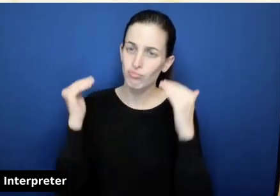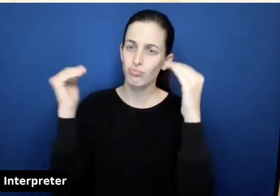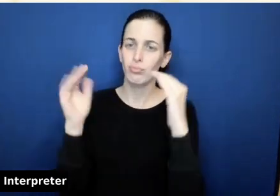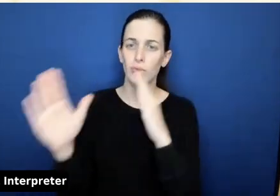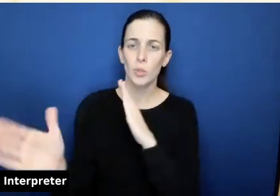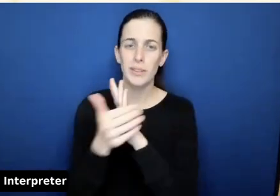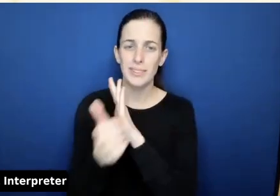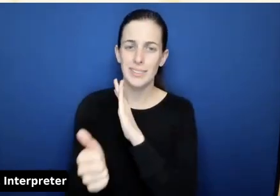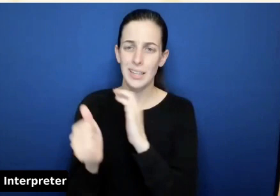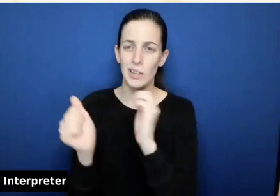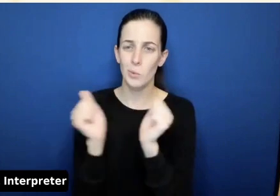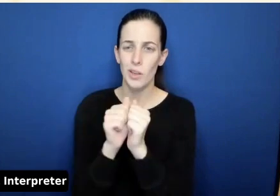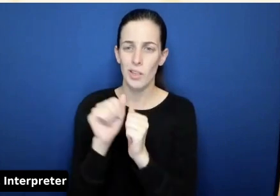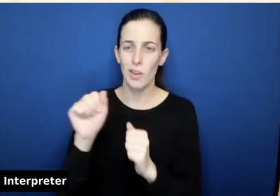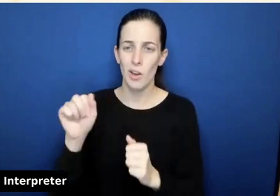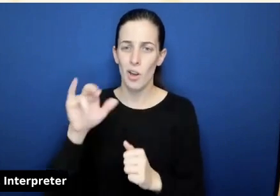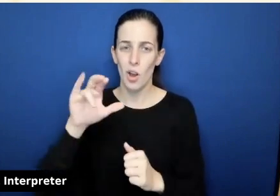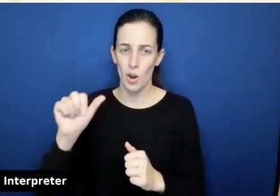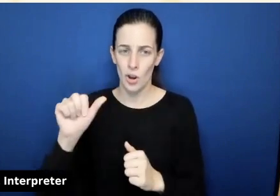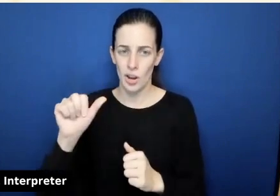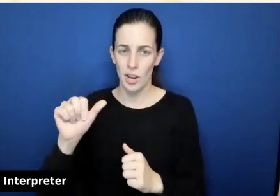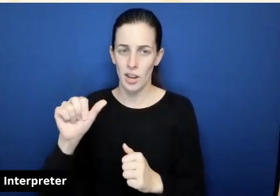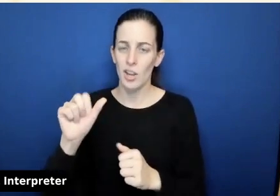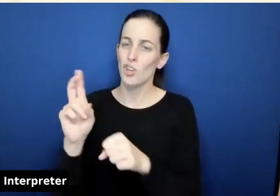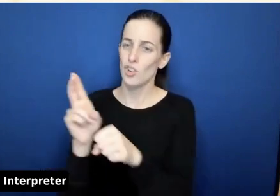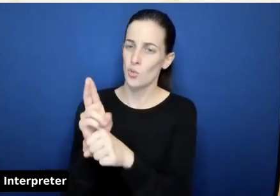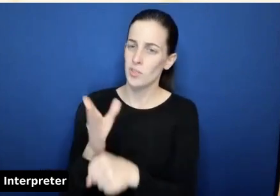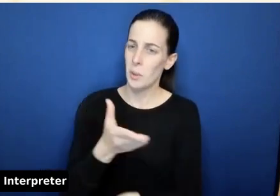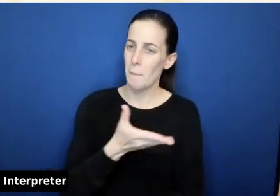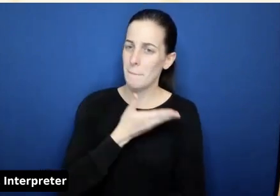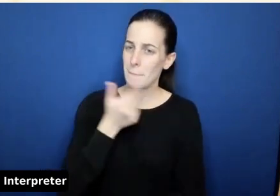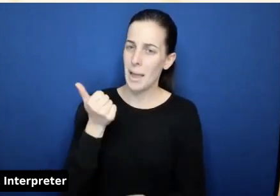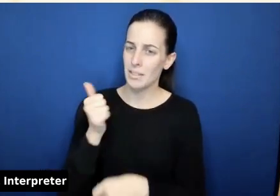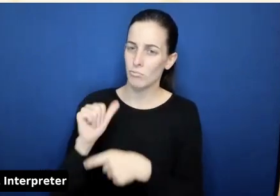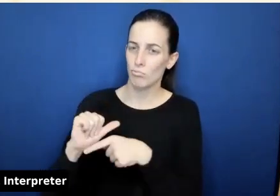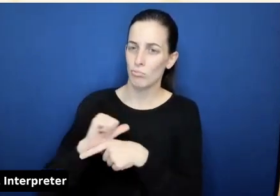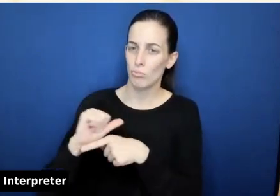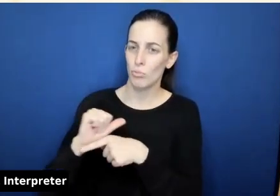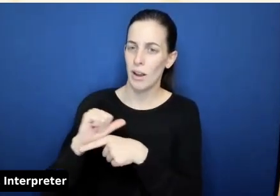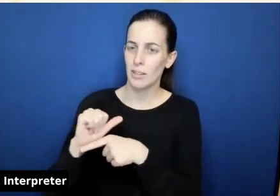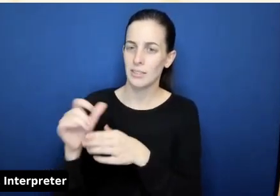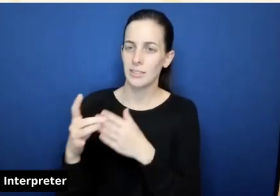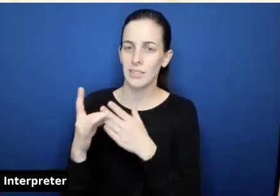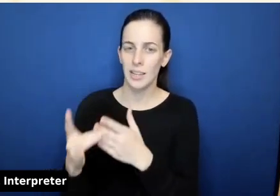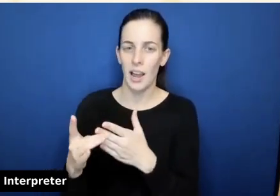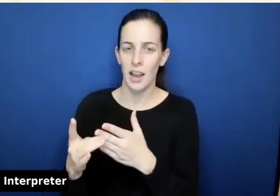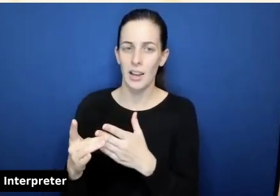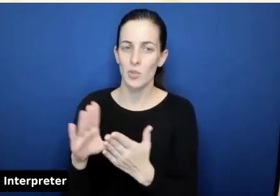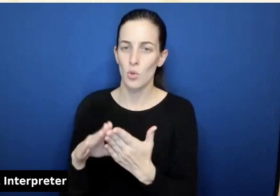And use the ARIA Authoring practice guide to learn how to use ARIA right. Use accessibility linters.